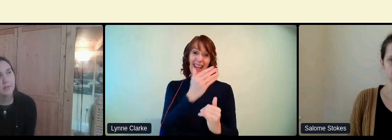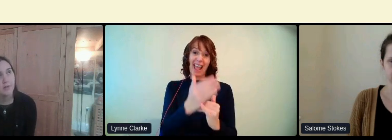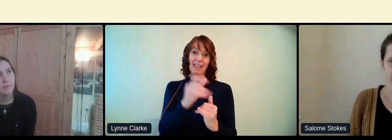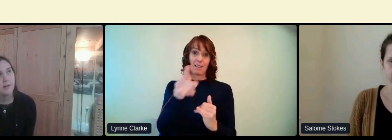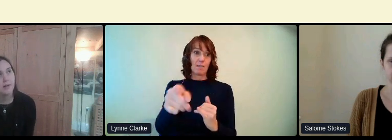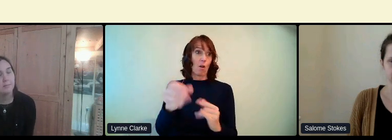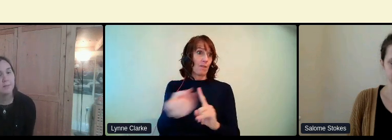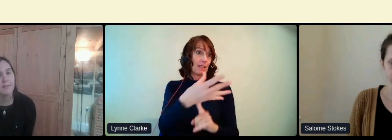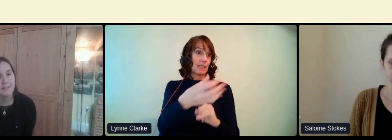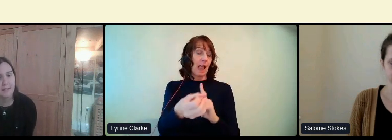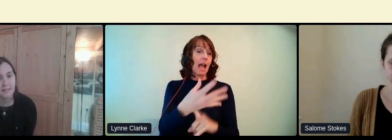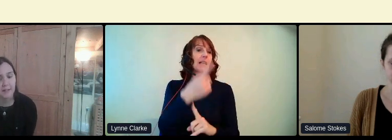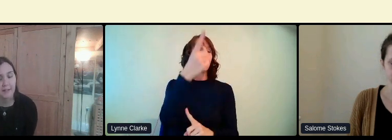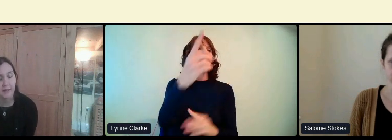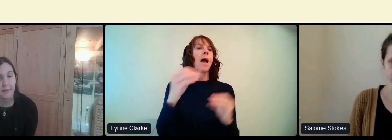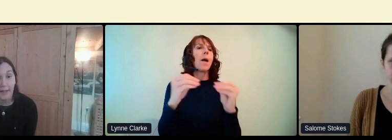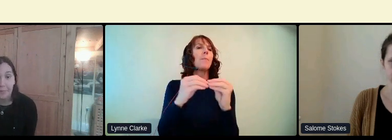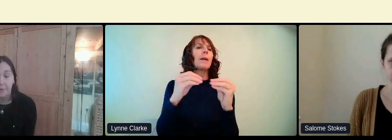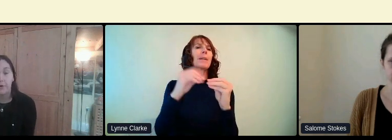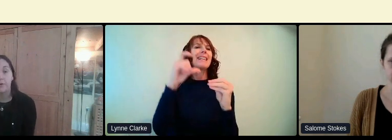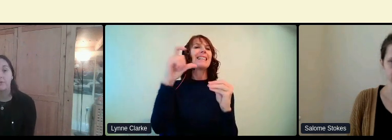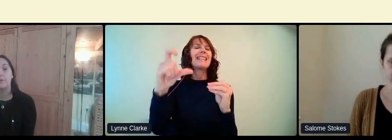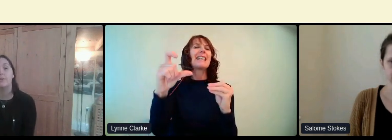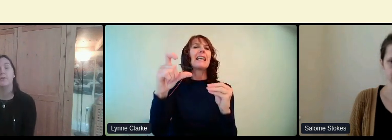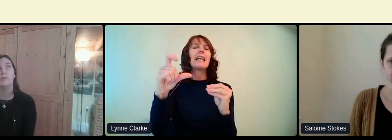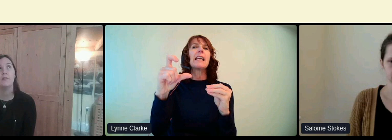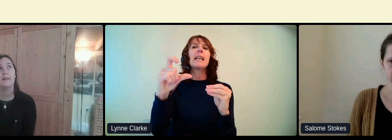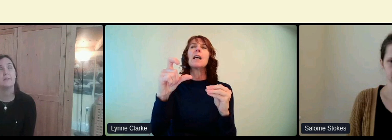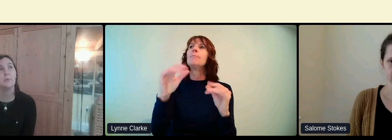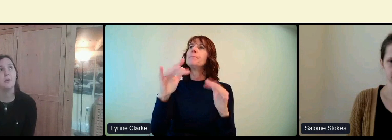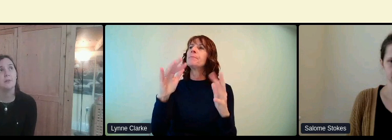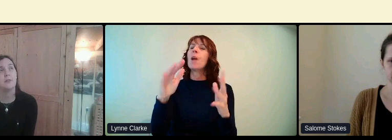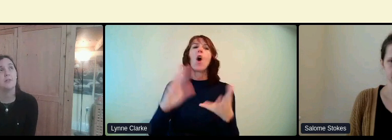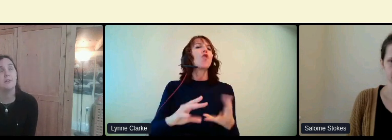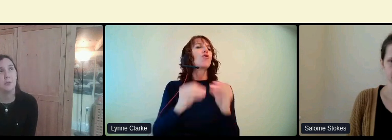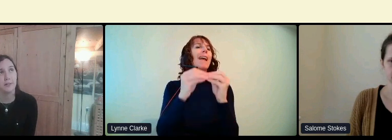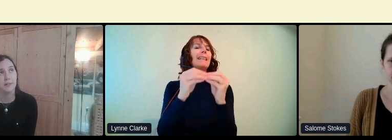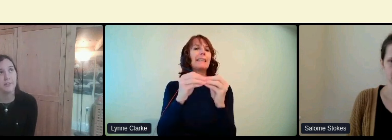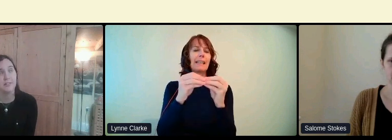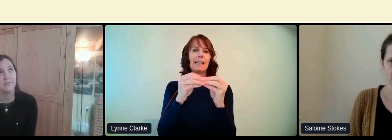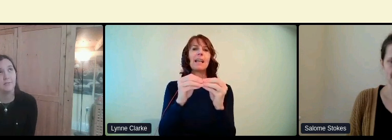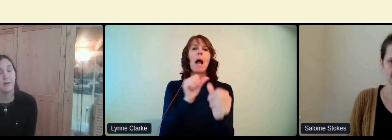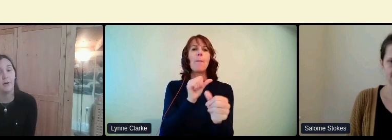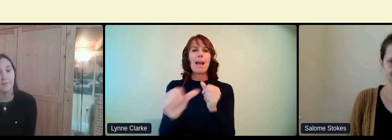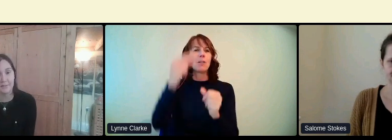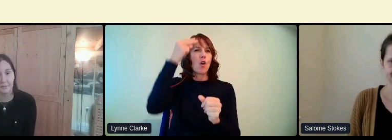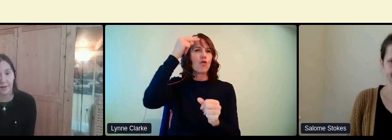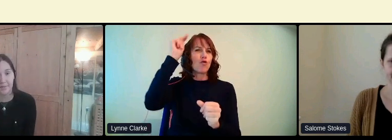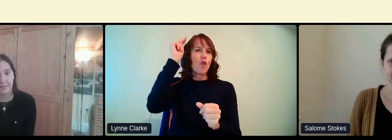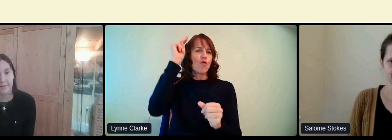done by the BBC on creating more neuroinclusive office environments